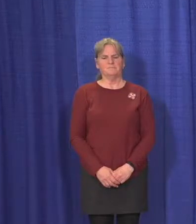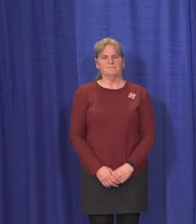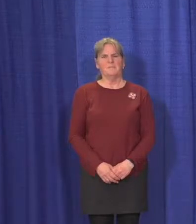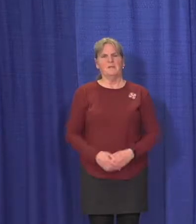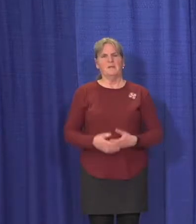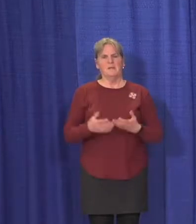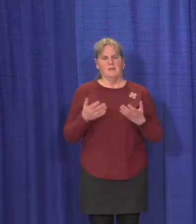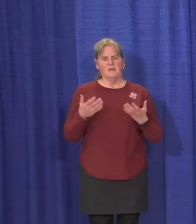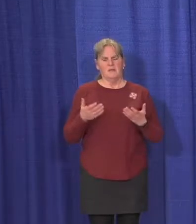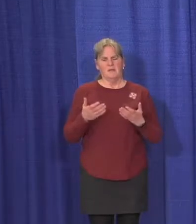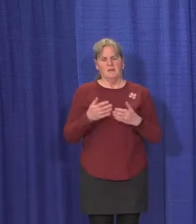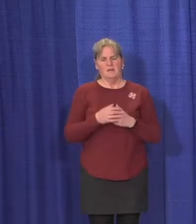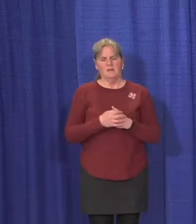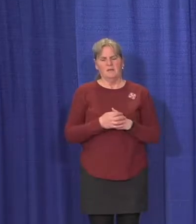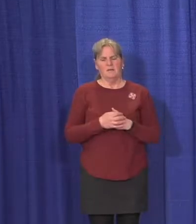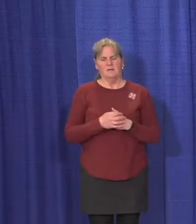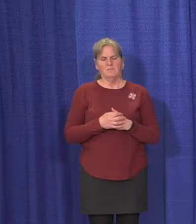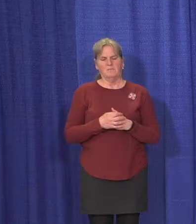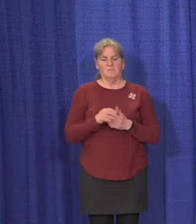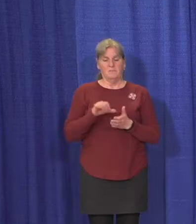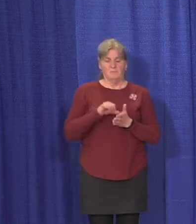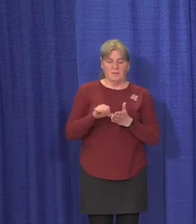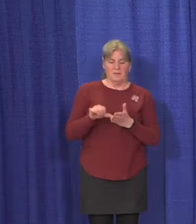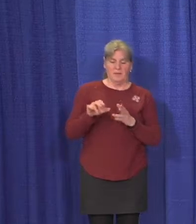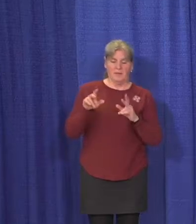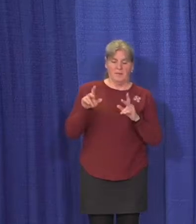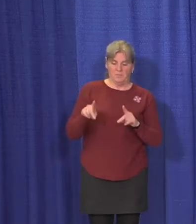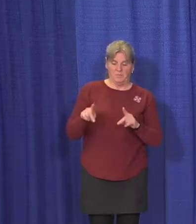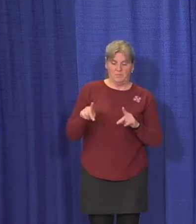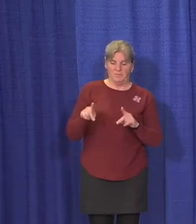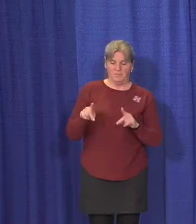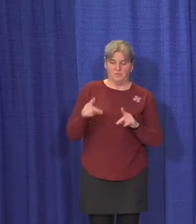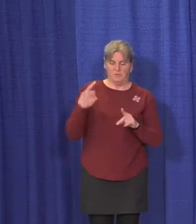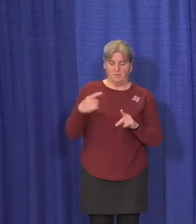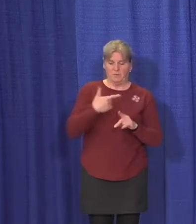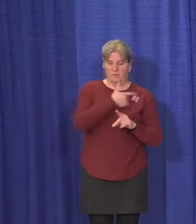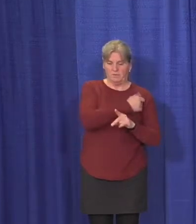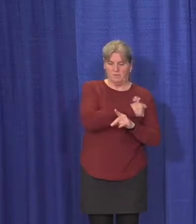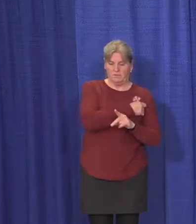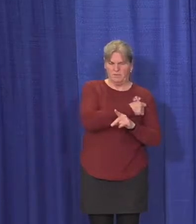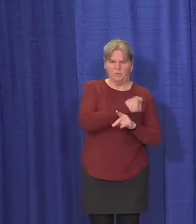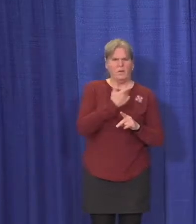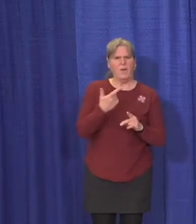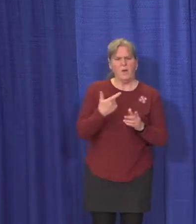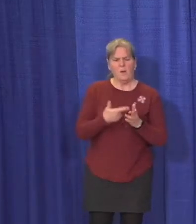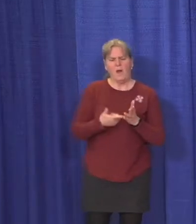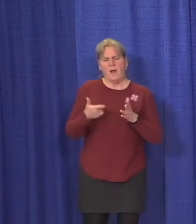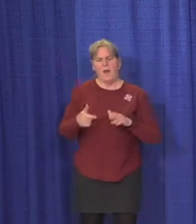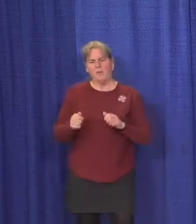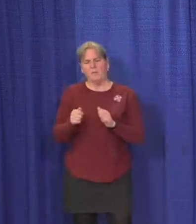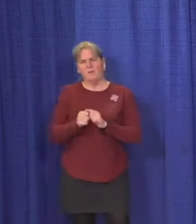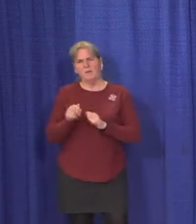It's bring up questions of those who have been vaccinated